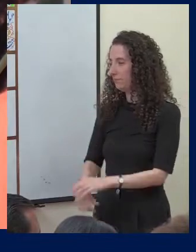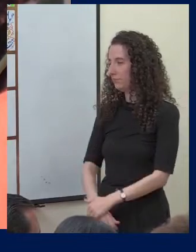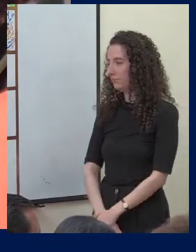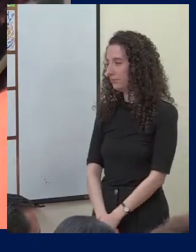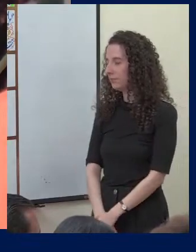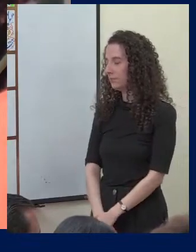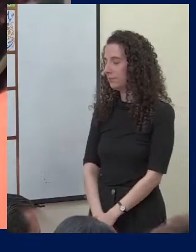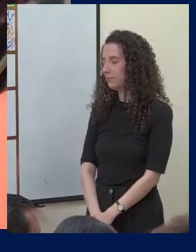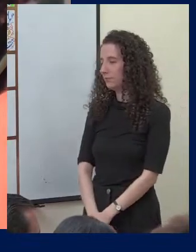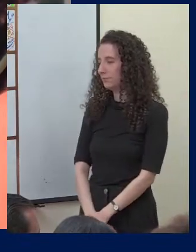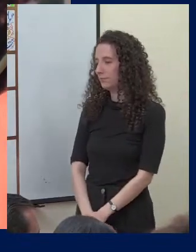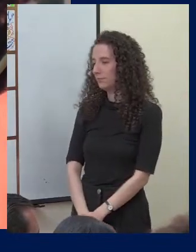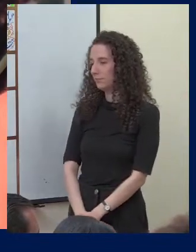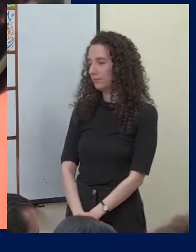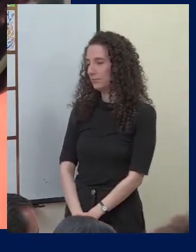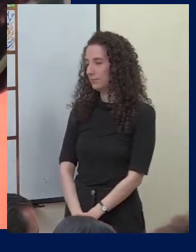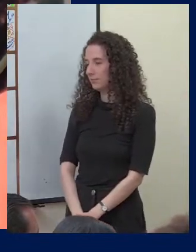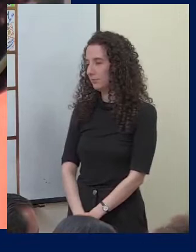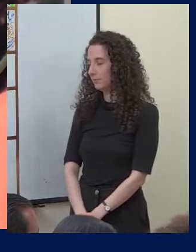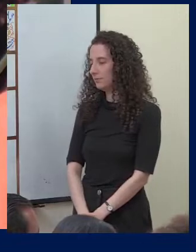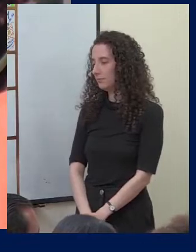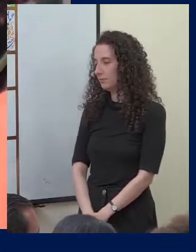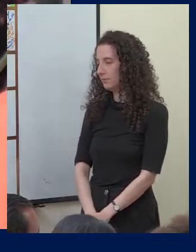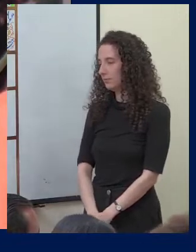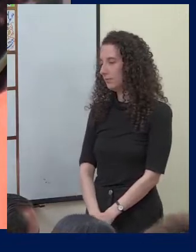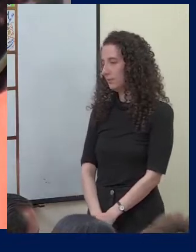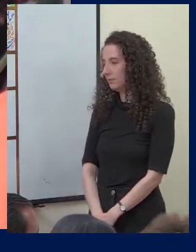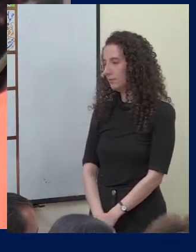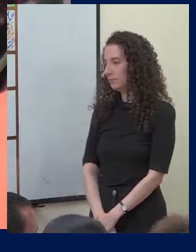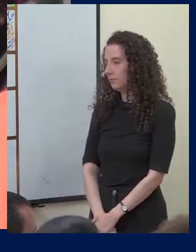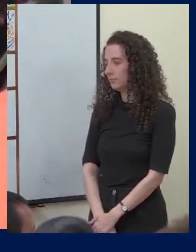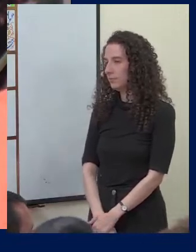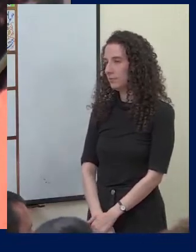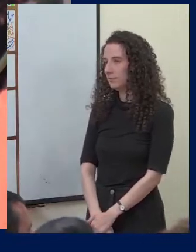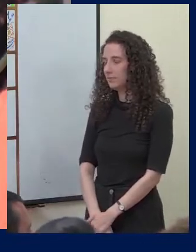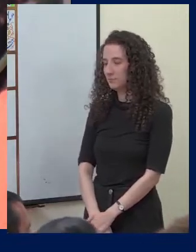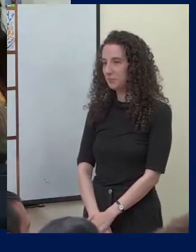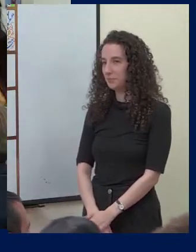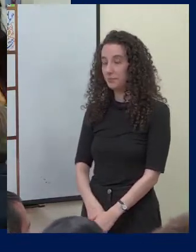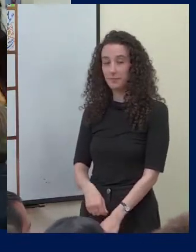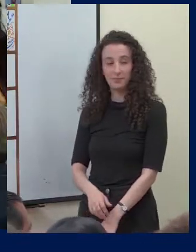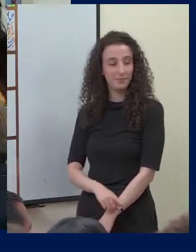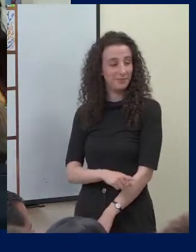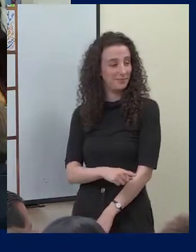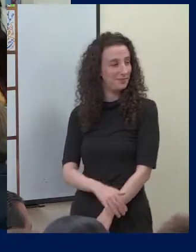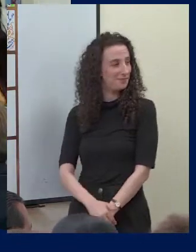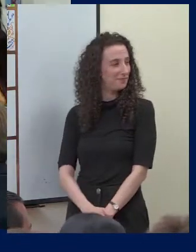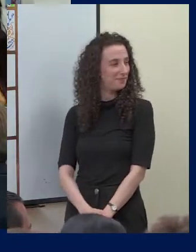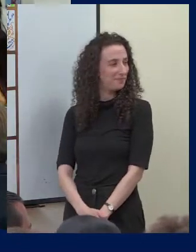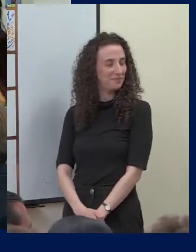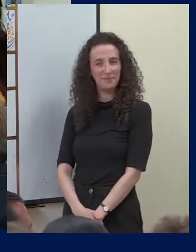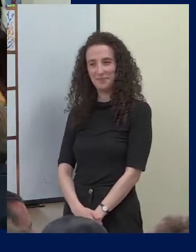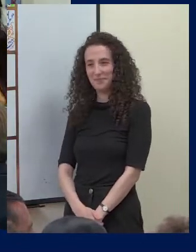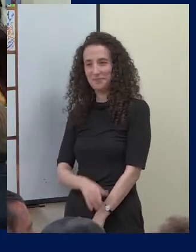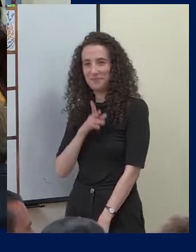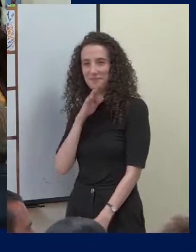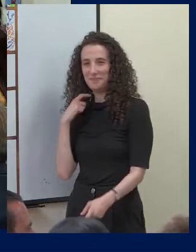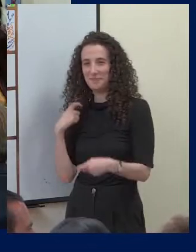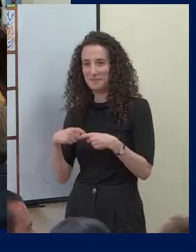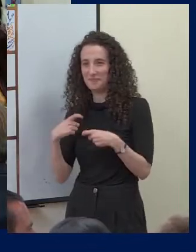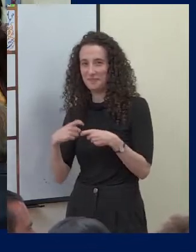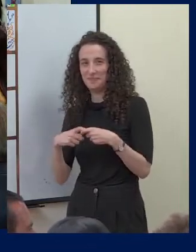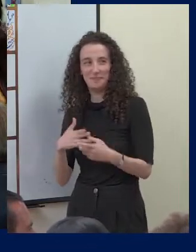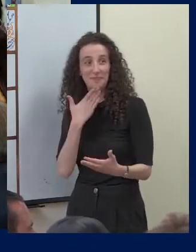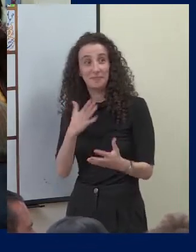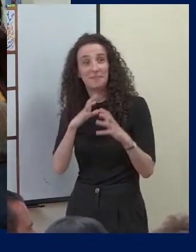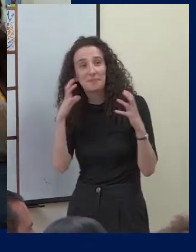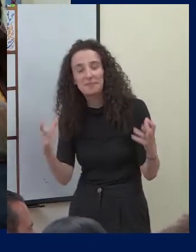[SPEAKING SPANISH] Thank you.